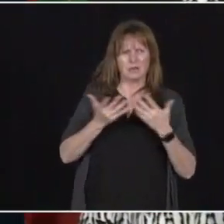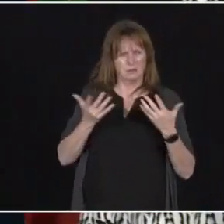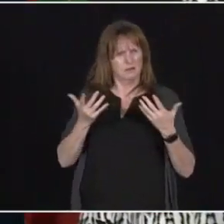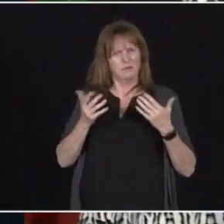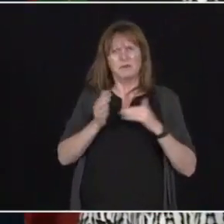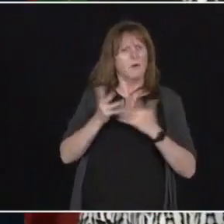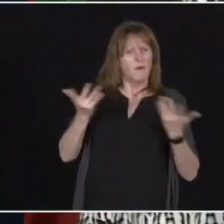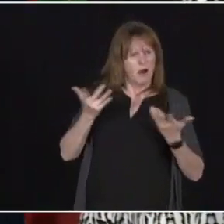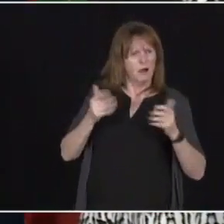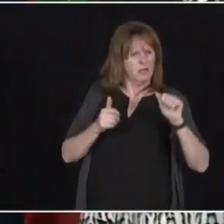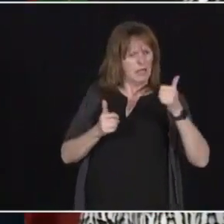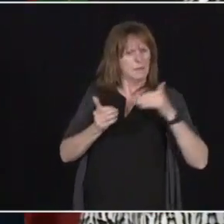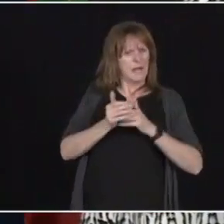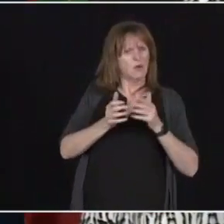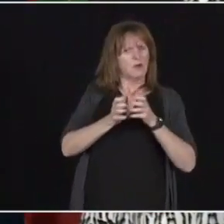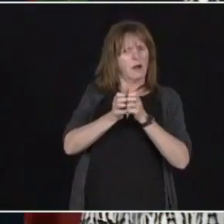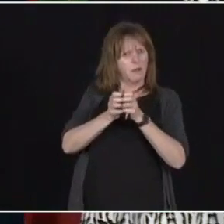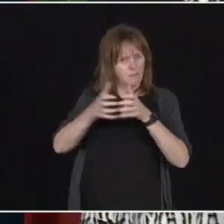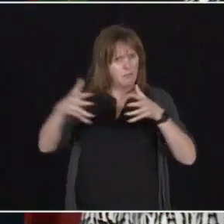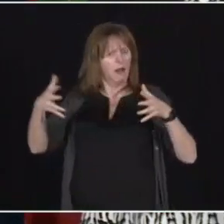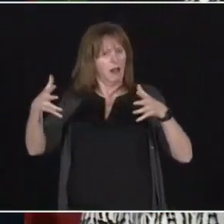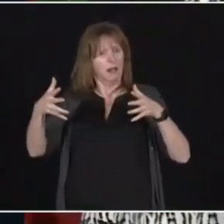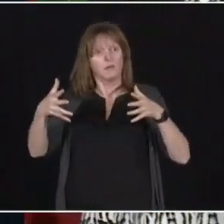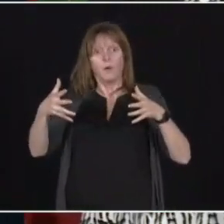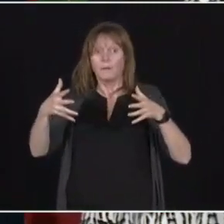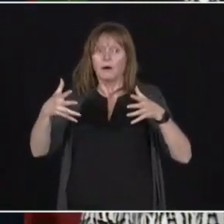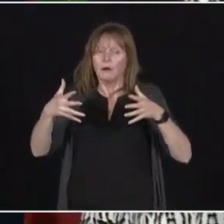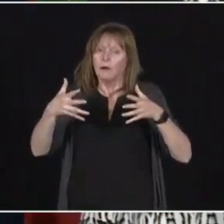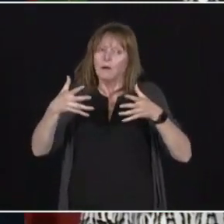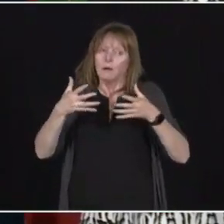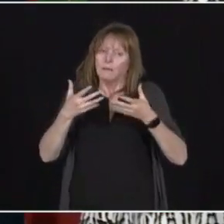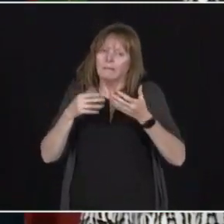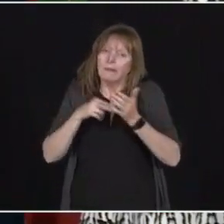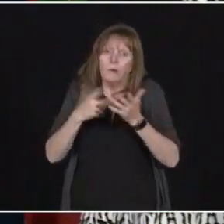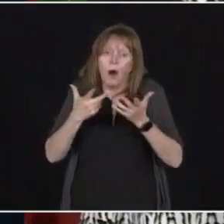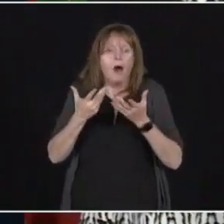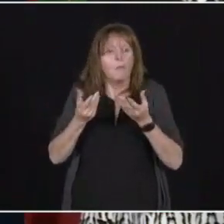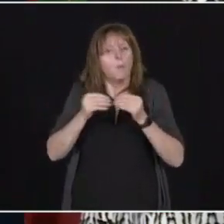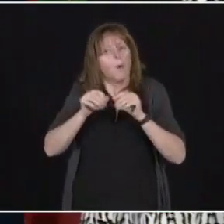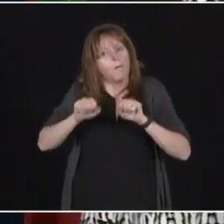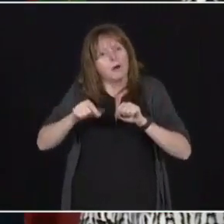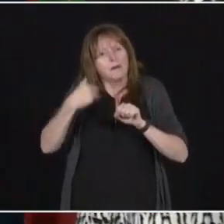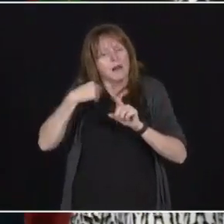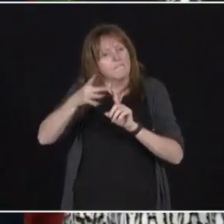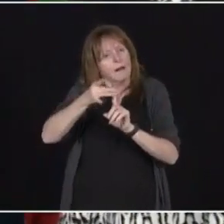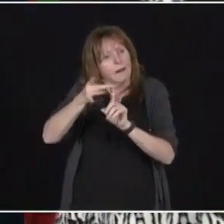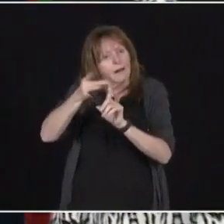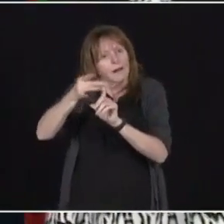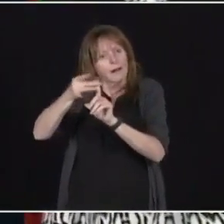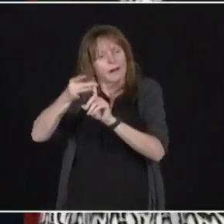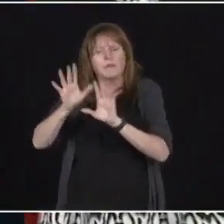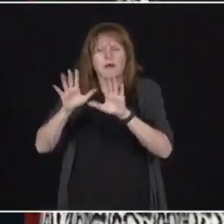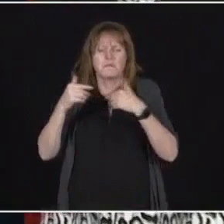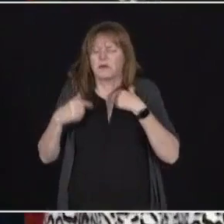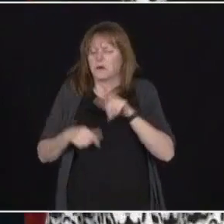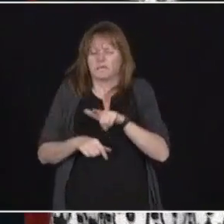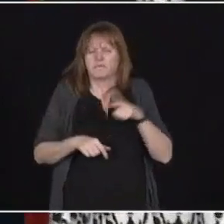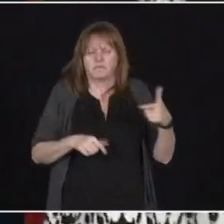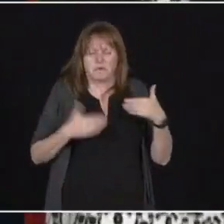You are testing 20,000 people compared to 10,000, there are 10,000 more people that may have a chance of having COVID-19. It is just simple math.